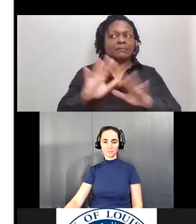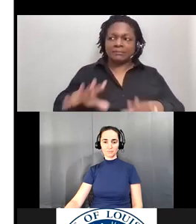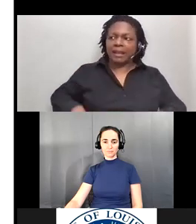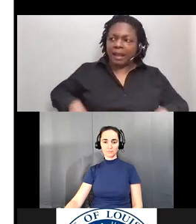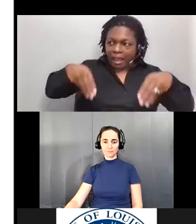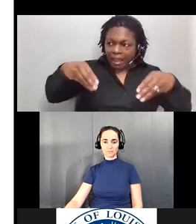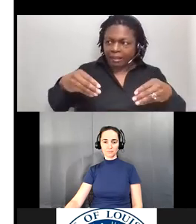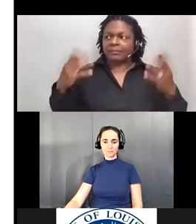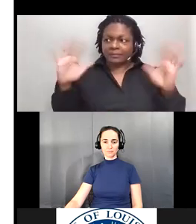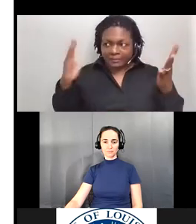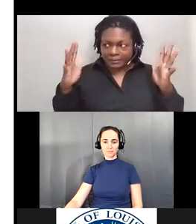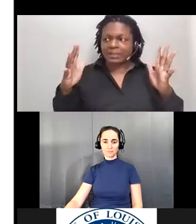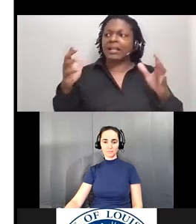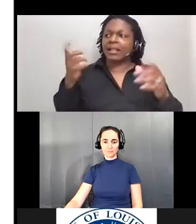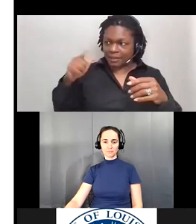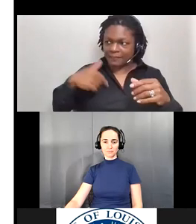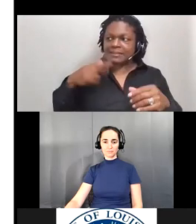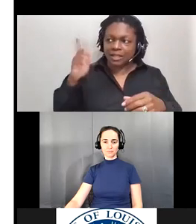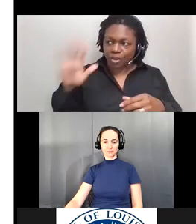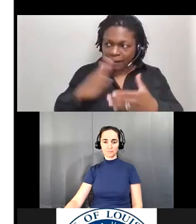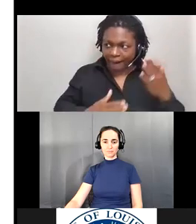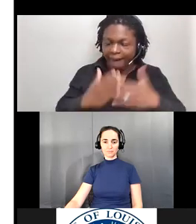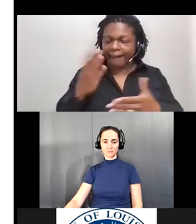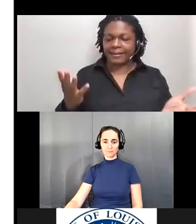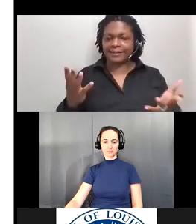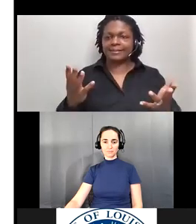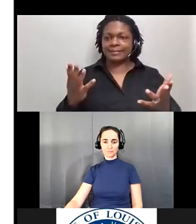16:07:59 You know you can keep your arms out of your pockets to your side you can put them